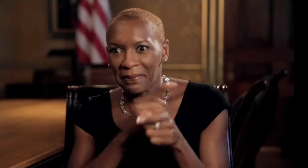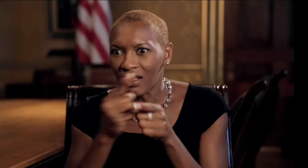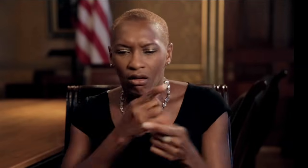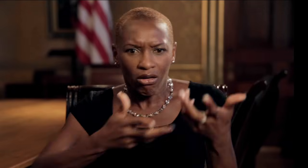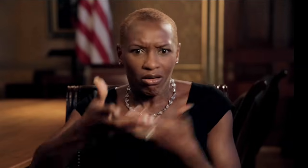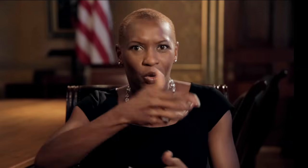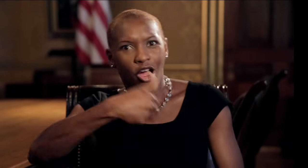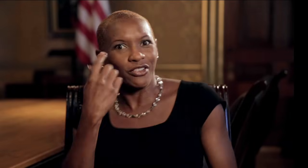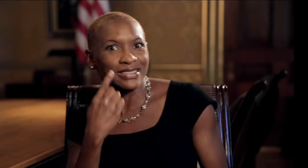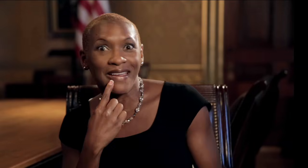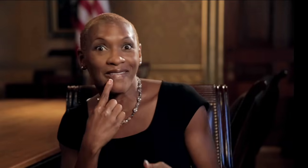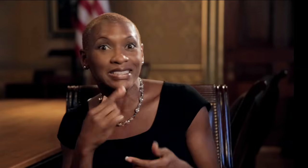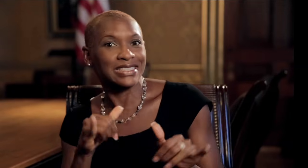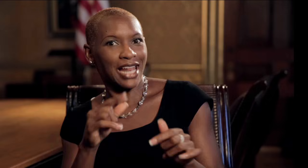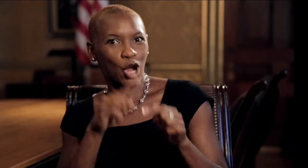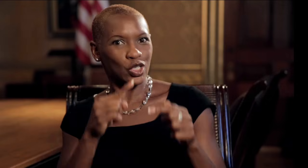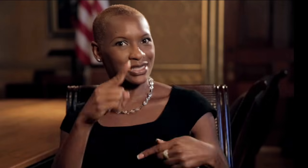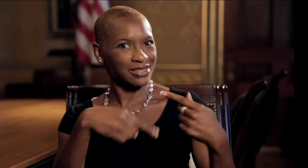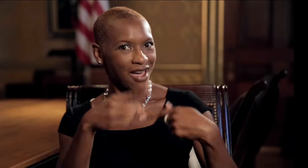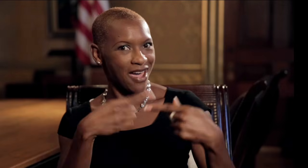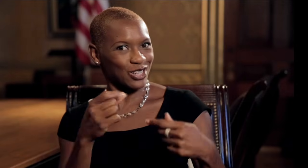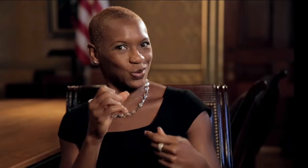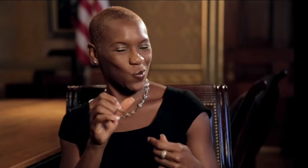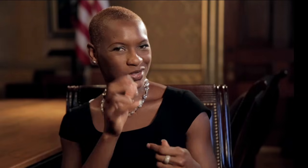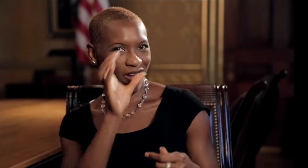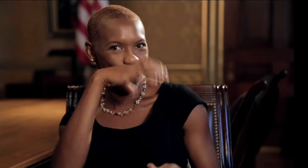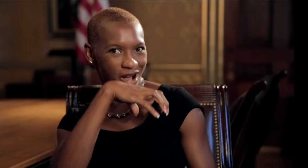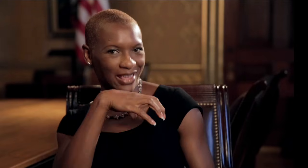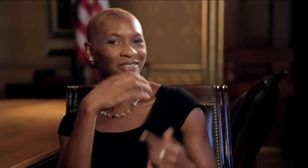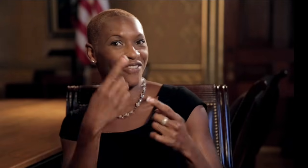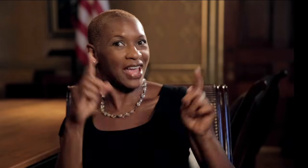I was meeting and socializing with other deaf students in spite of the fact that I couldn't sign. That was a bit odd.